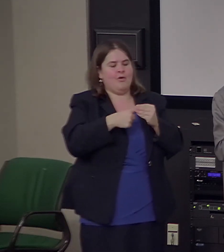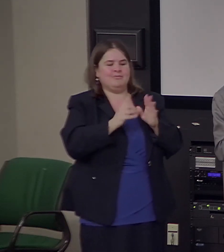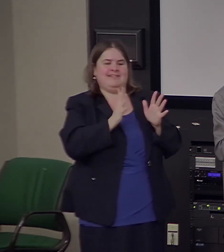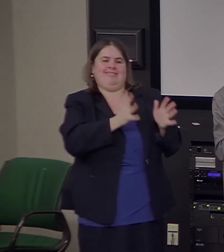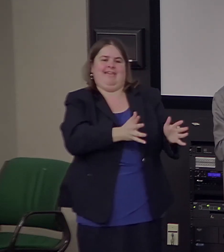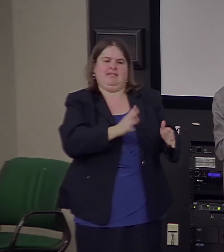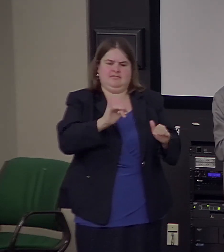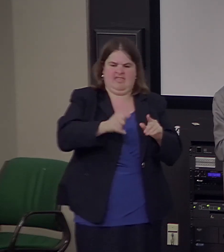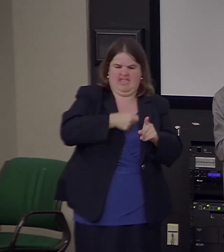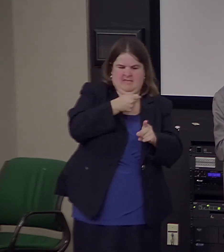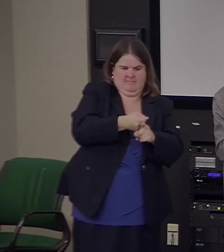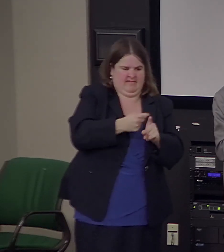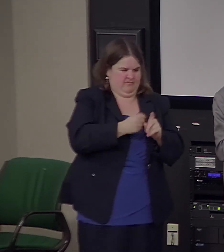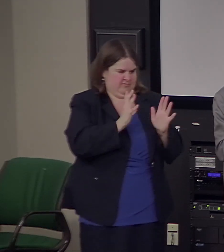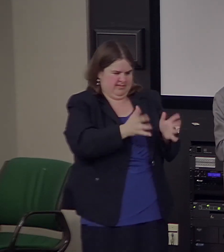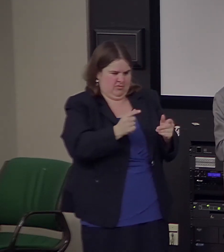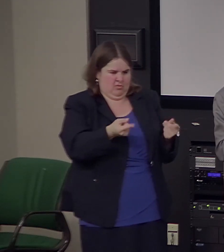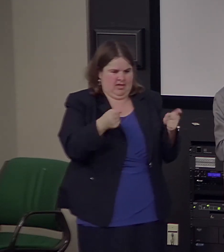Neglect in child development.